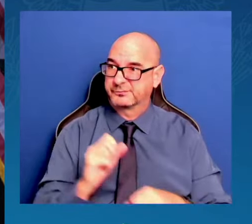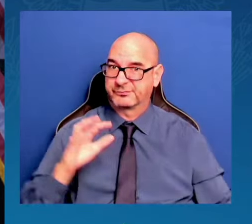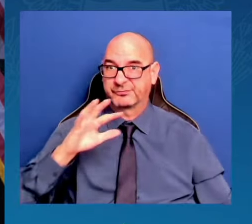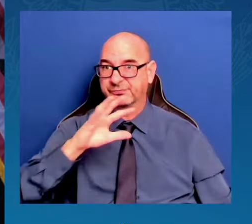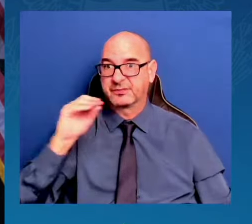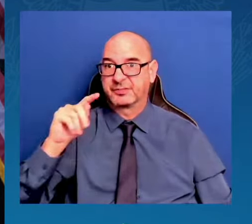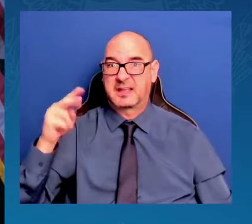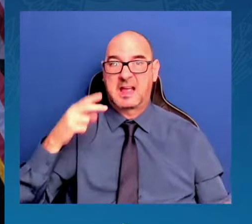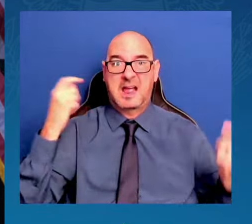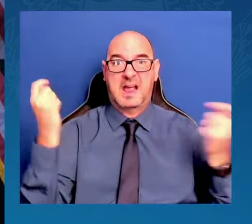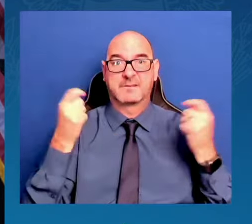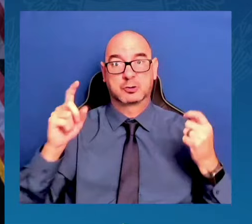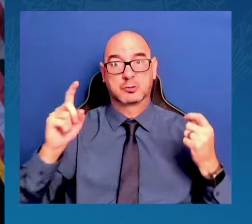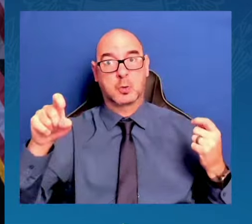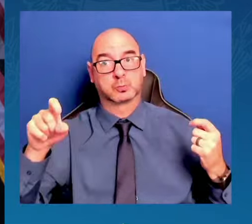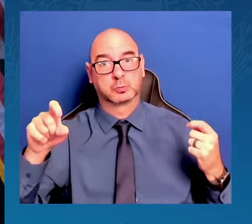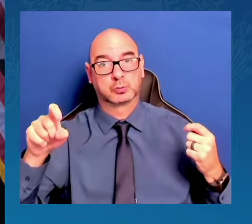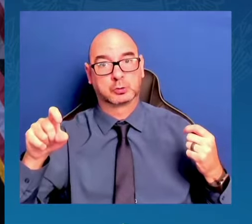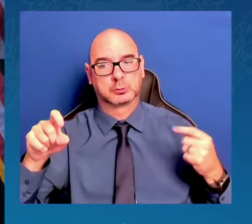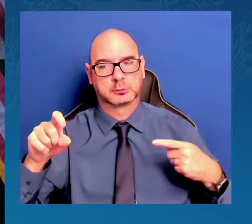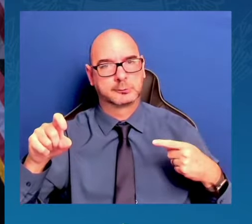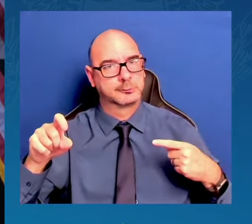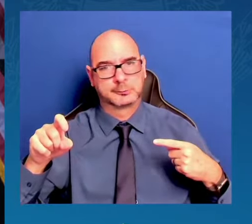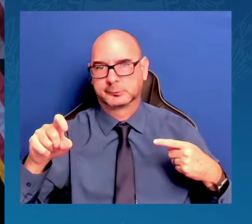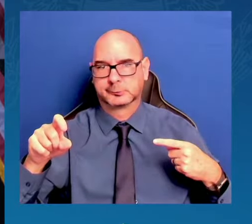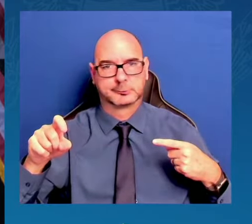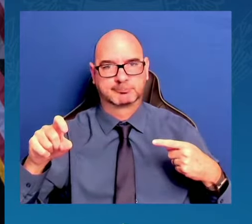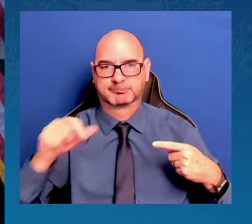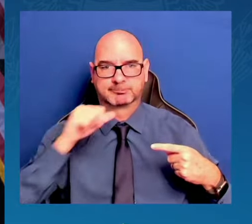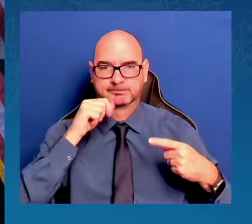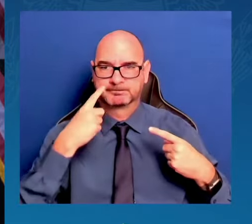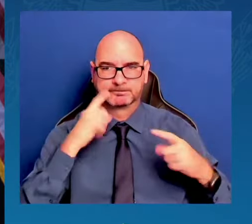we speak of the Roe decision in the past tense --